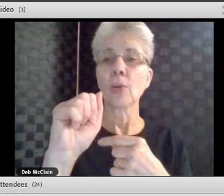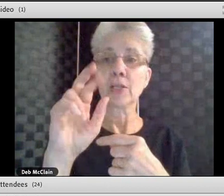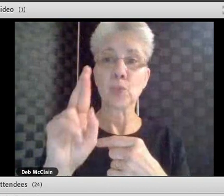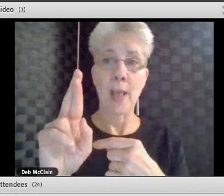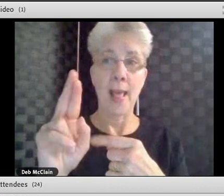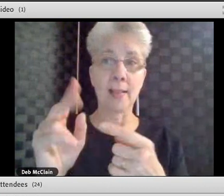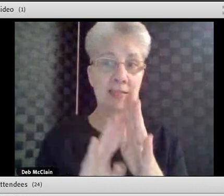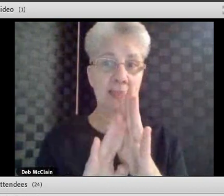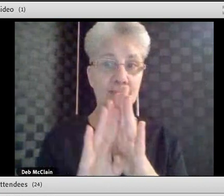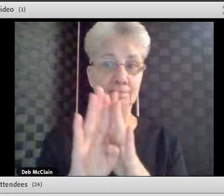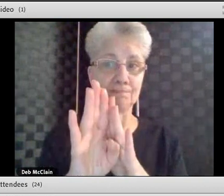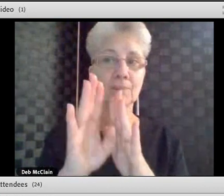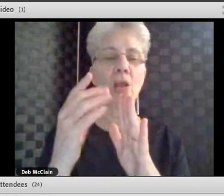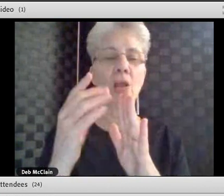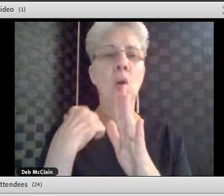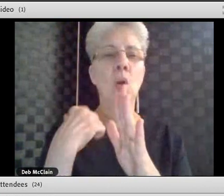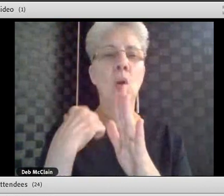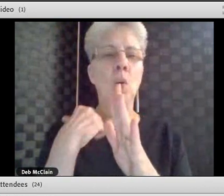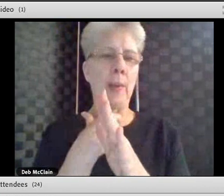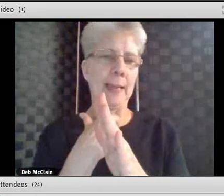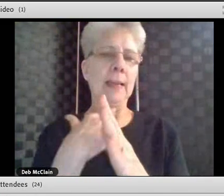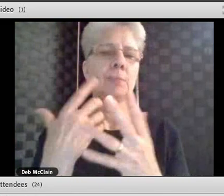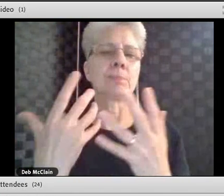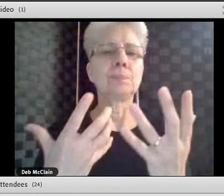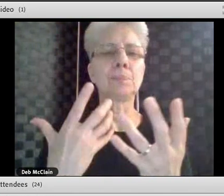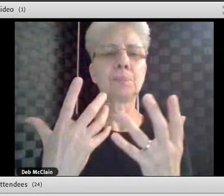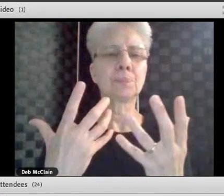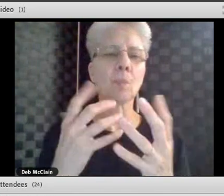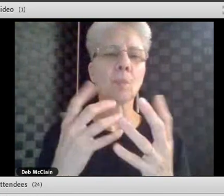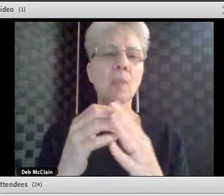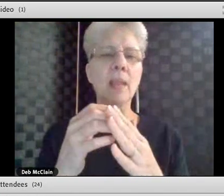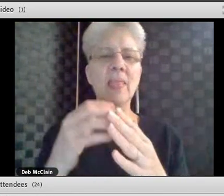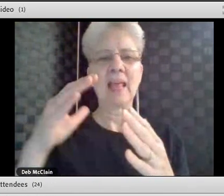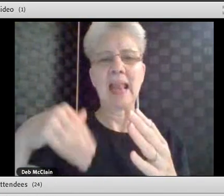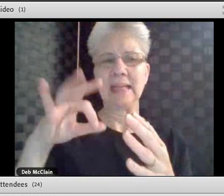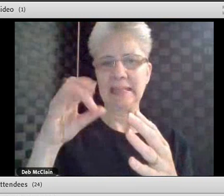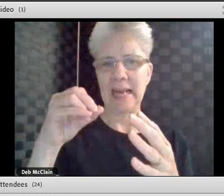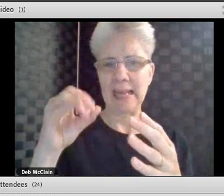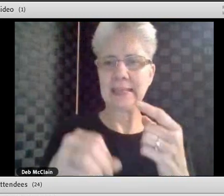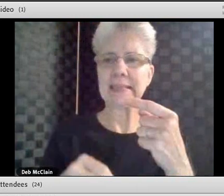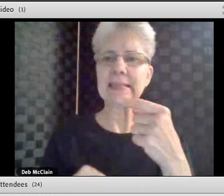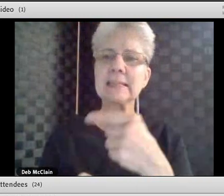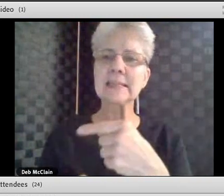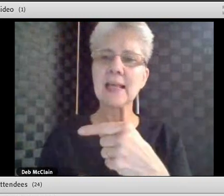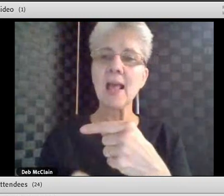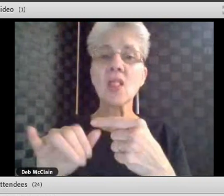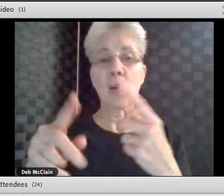You know, we -- in the late '90s, and that was kind of with the first smartphones